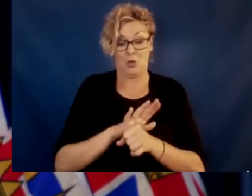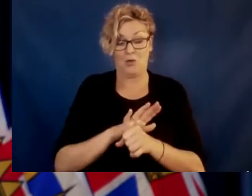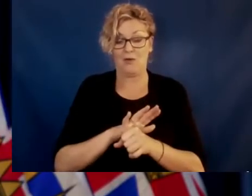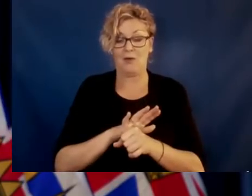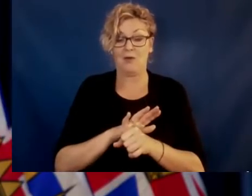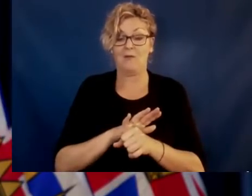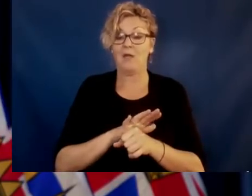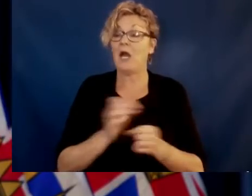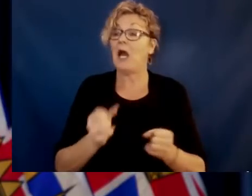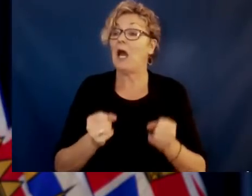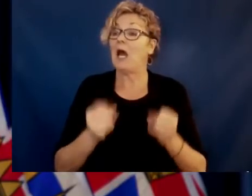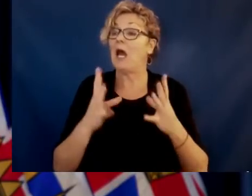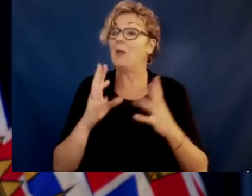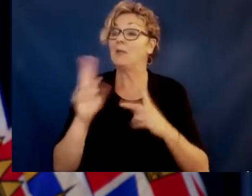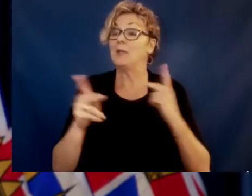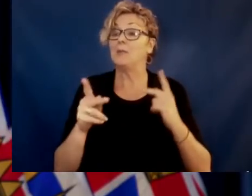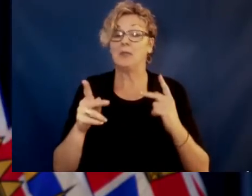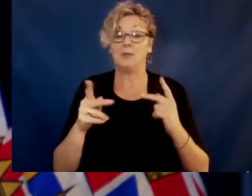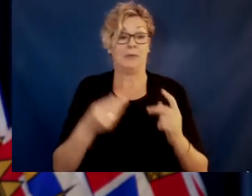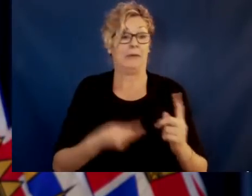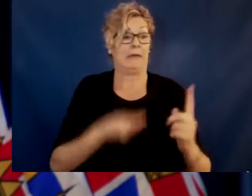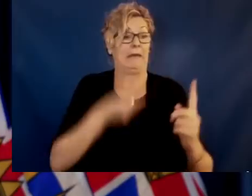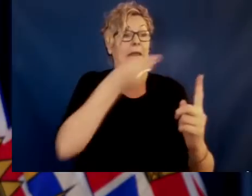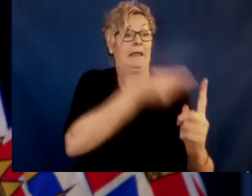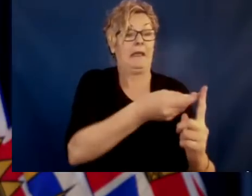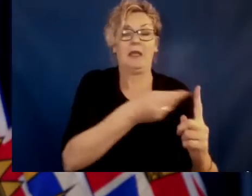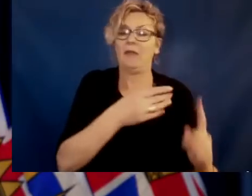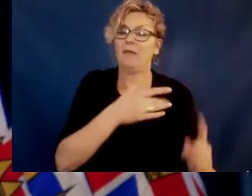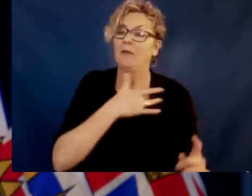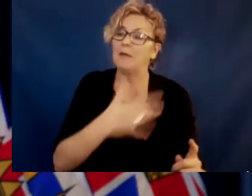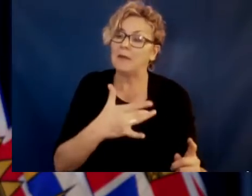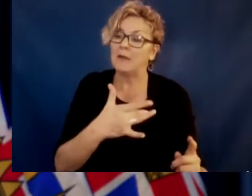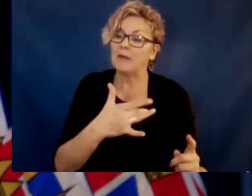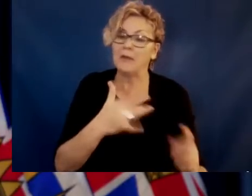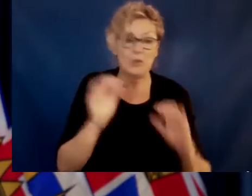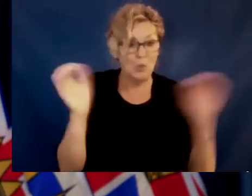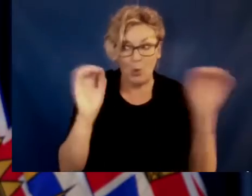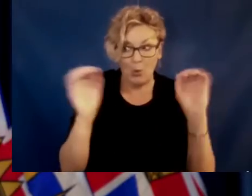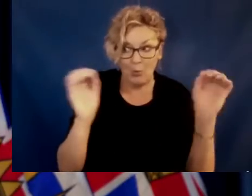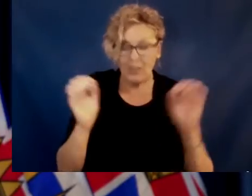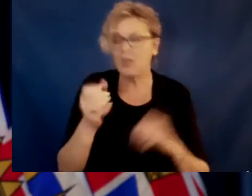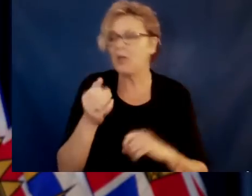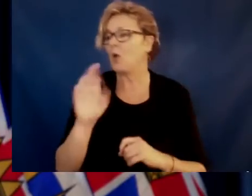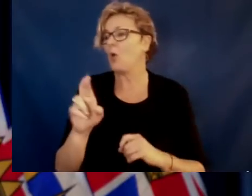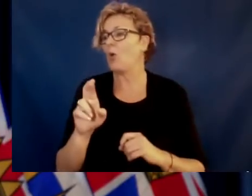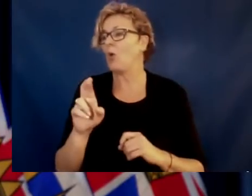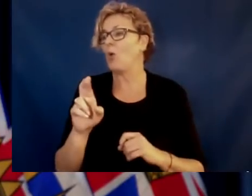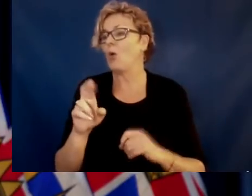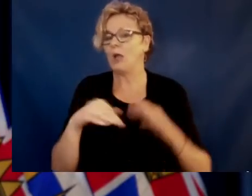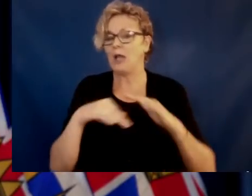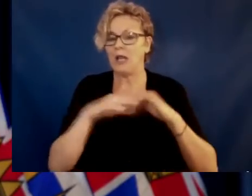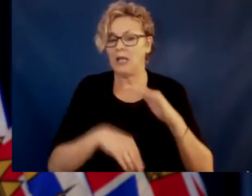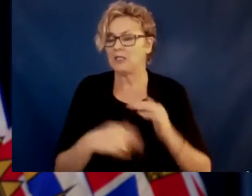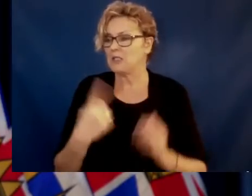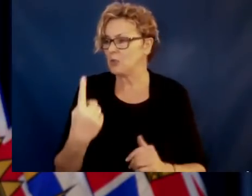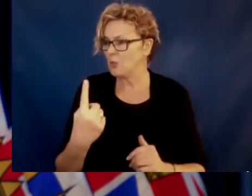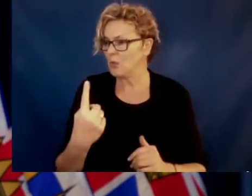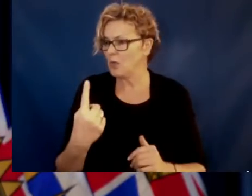in BC are a lot of them those one close contacts who are connected to somebody who is already sick, or are